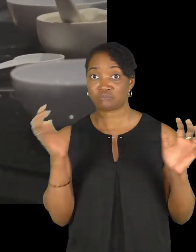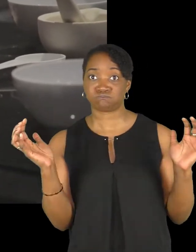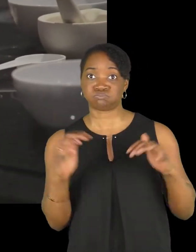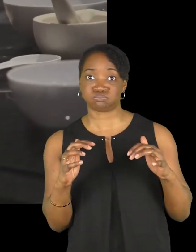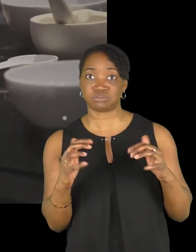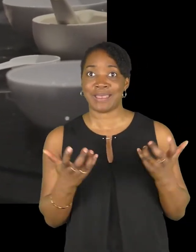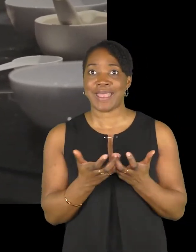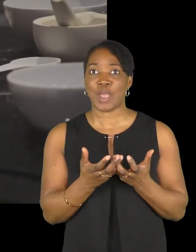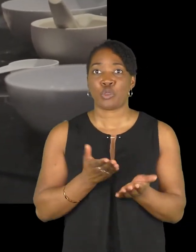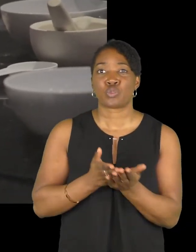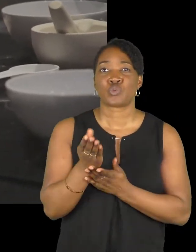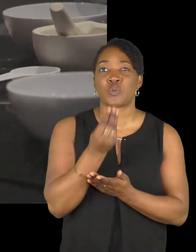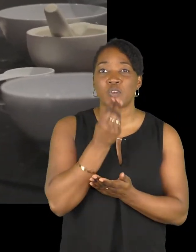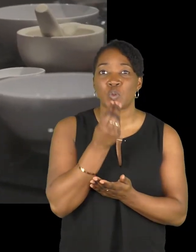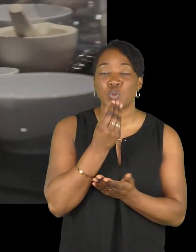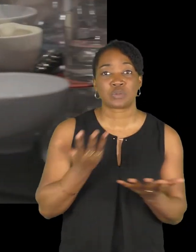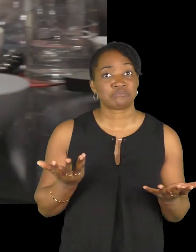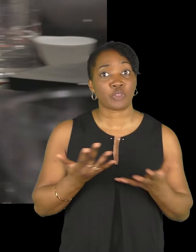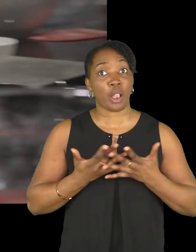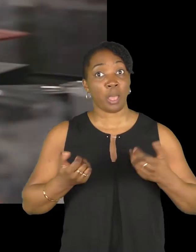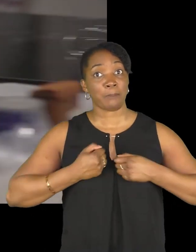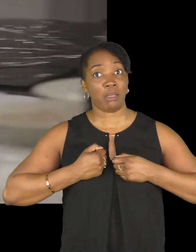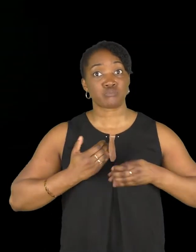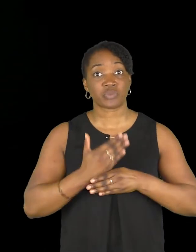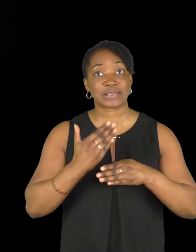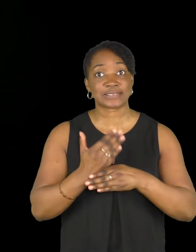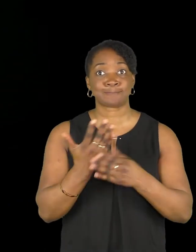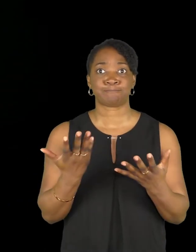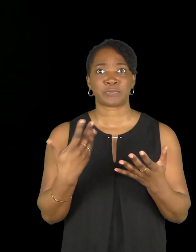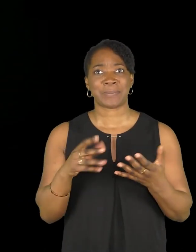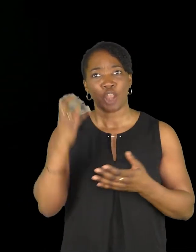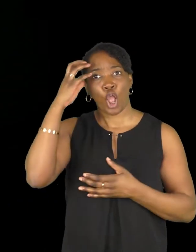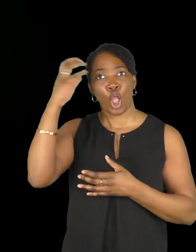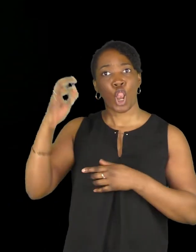around food. But also a lot of my practices have been around kind of colonial legacy,